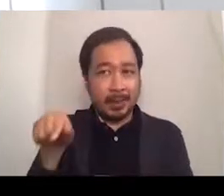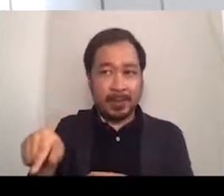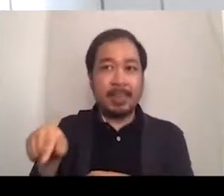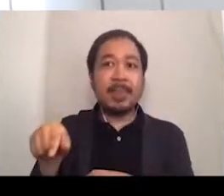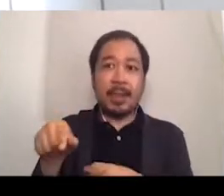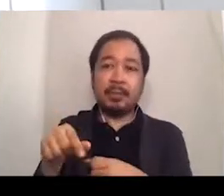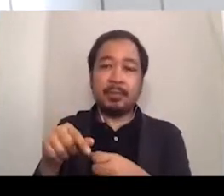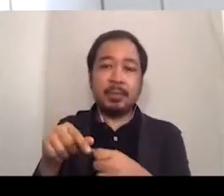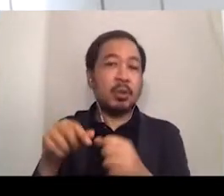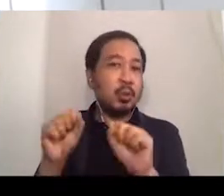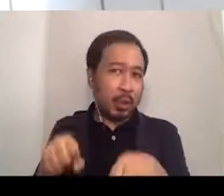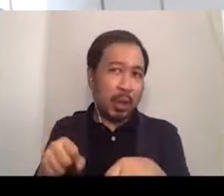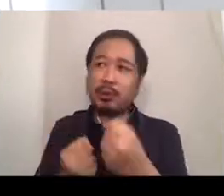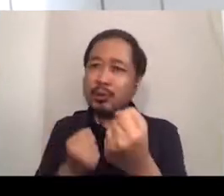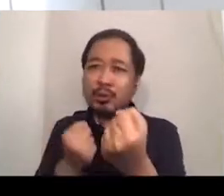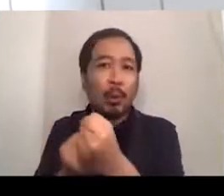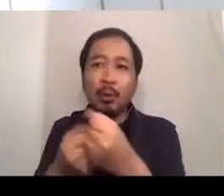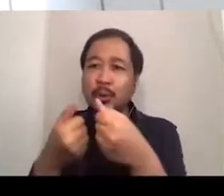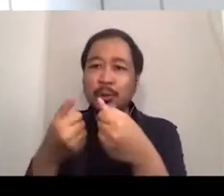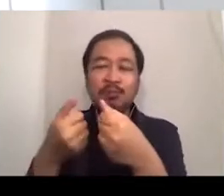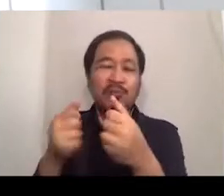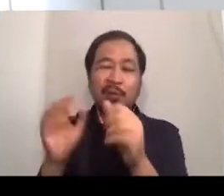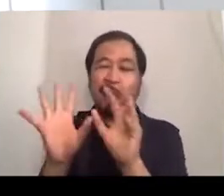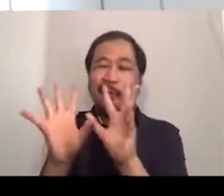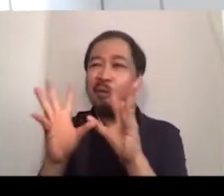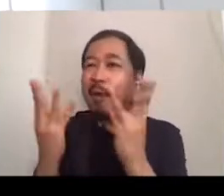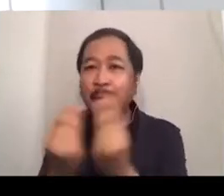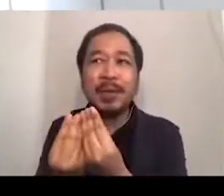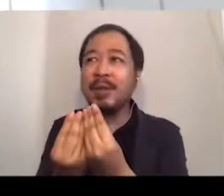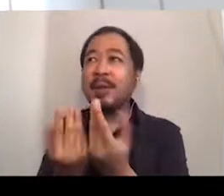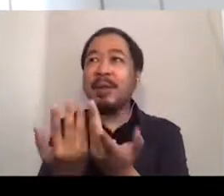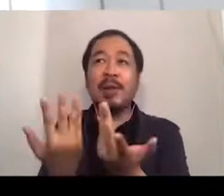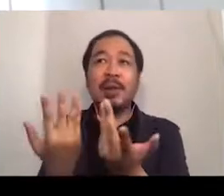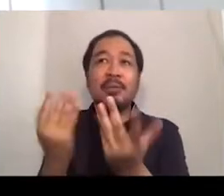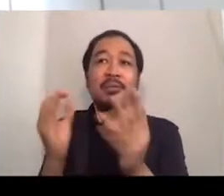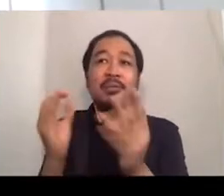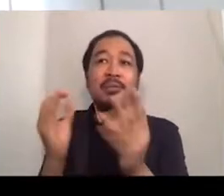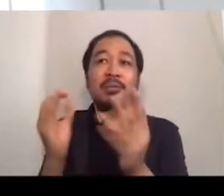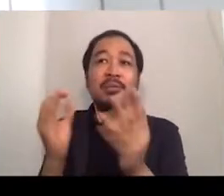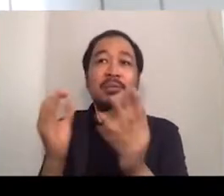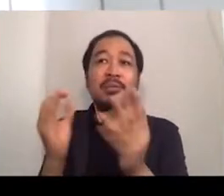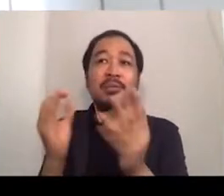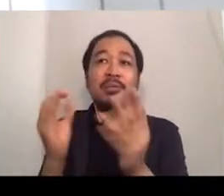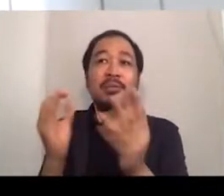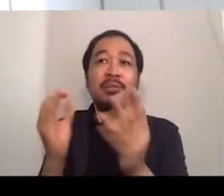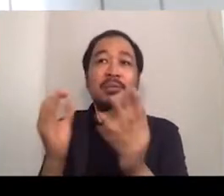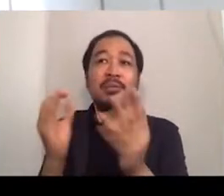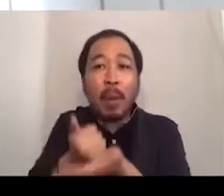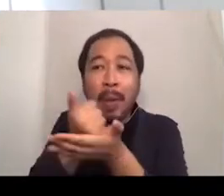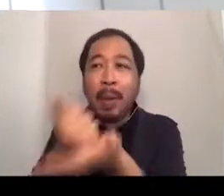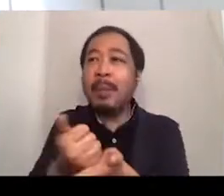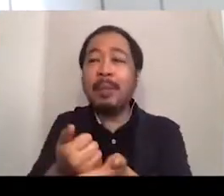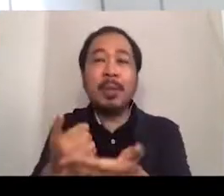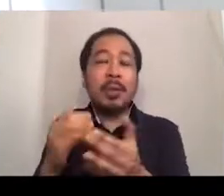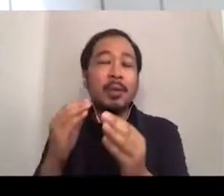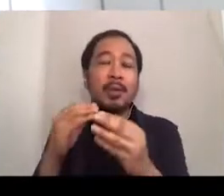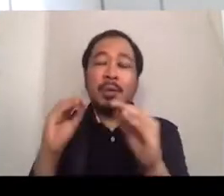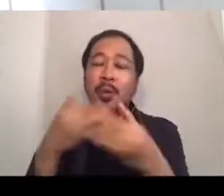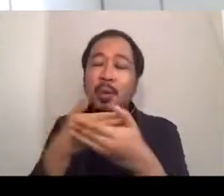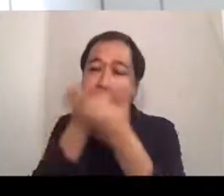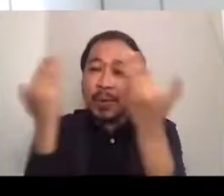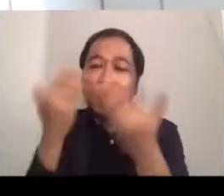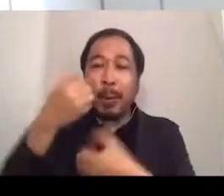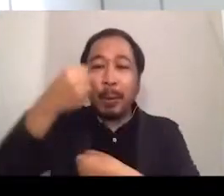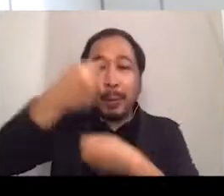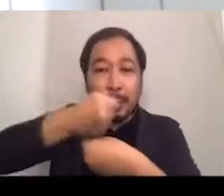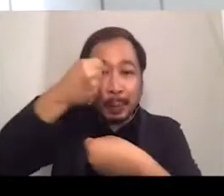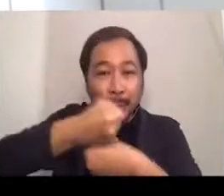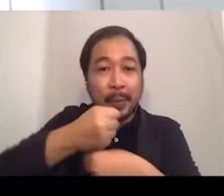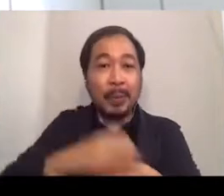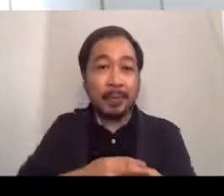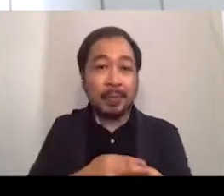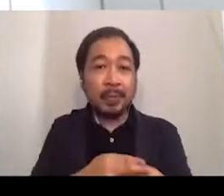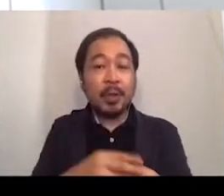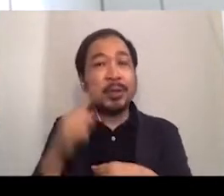So the access limits of this scheme will be relaxed for six months to allow more families with people unemployed to become eligible.